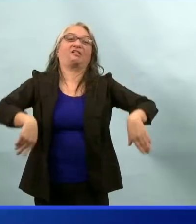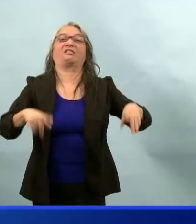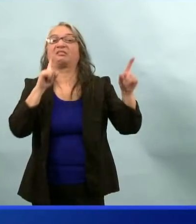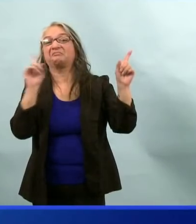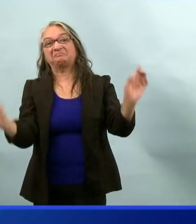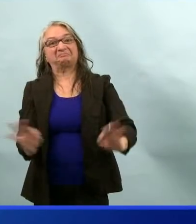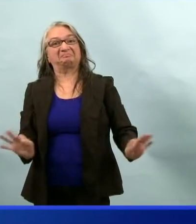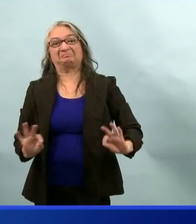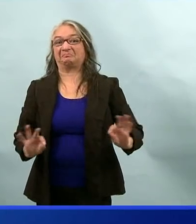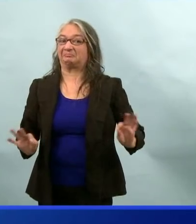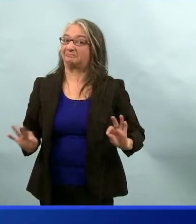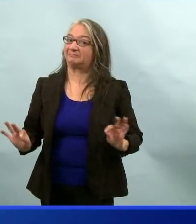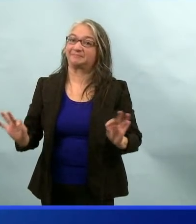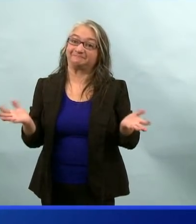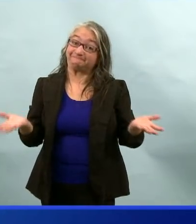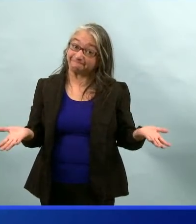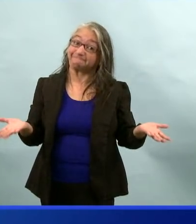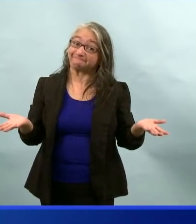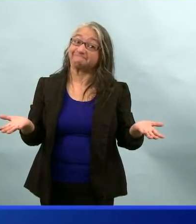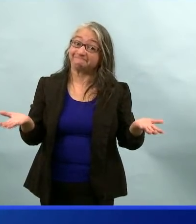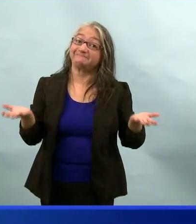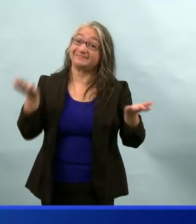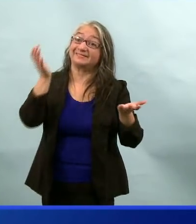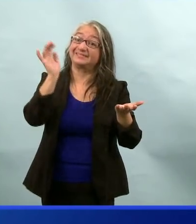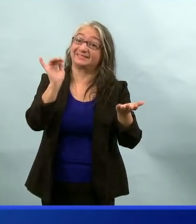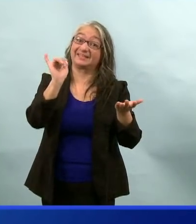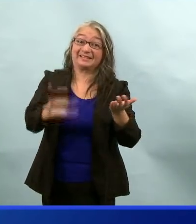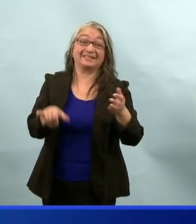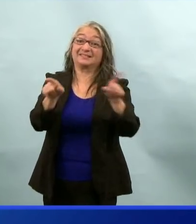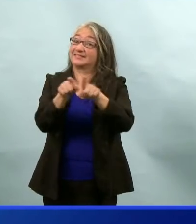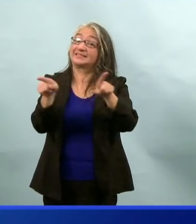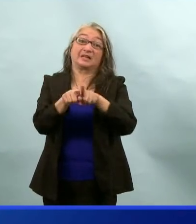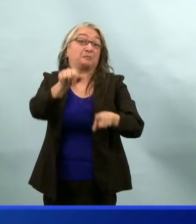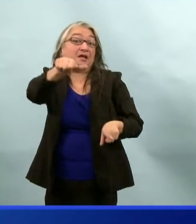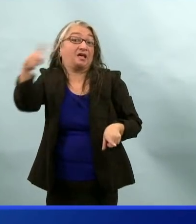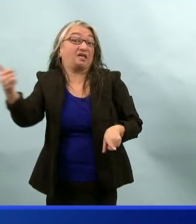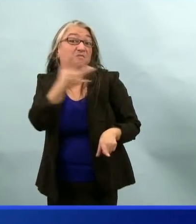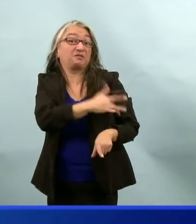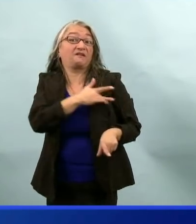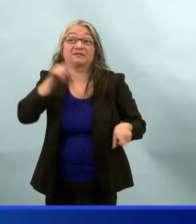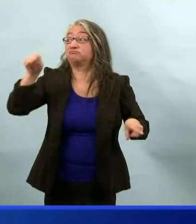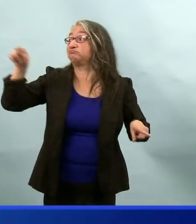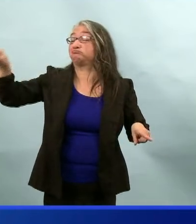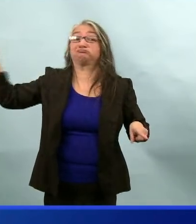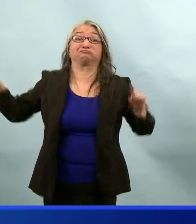jurisdictions have similar issues so again we're doing what we can with leaders with local leaders